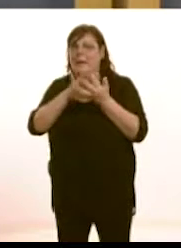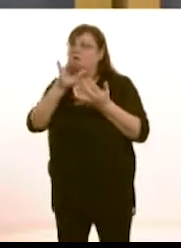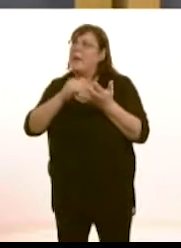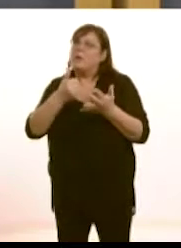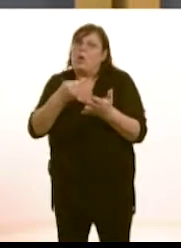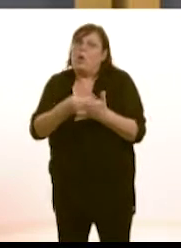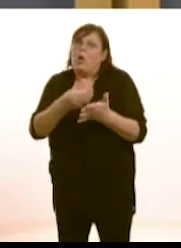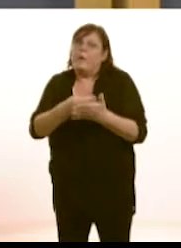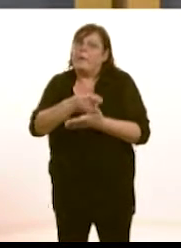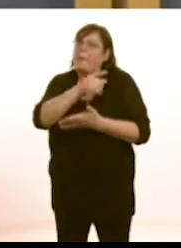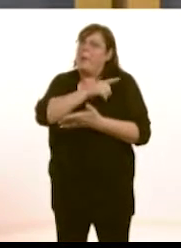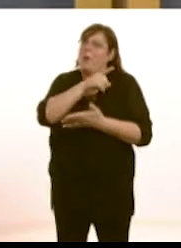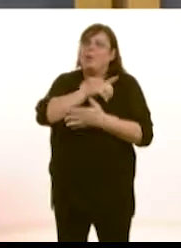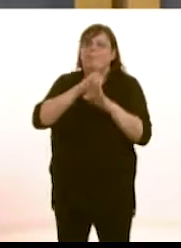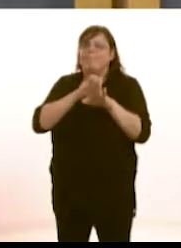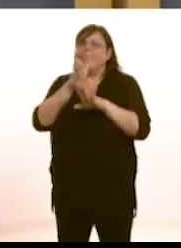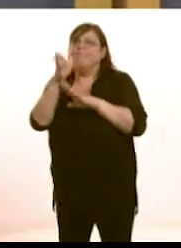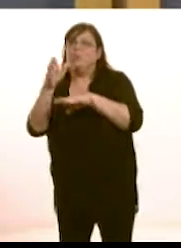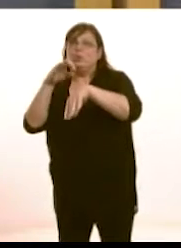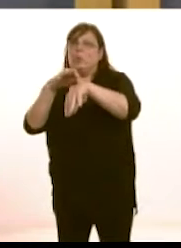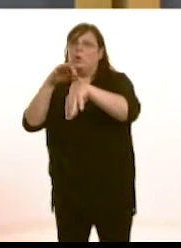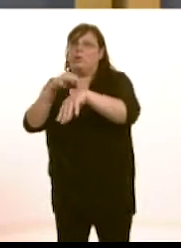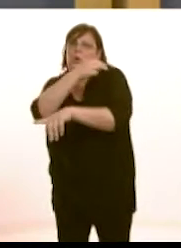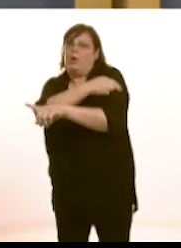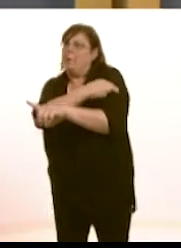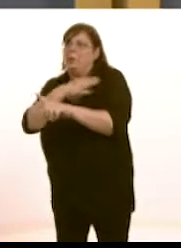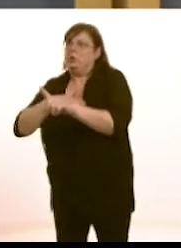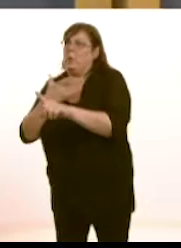on consultantsí time, on hospital admissions and emergency readmissions?